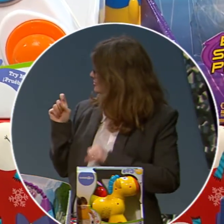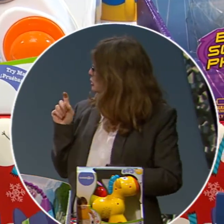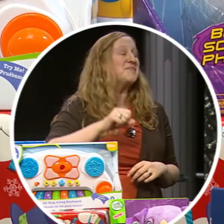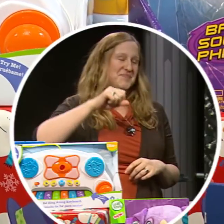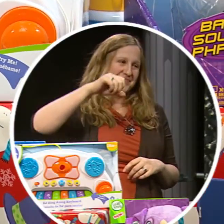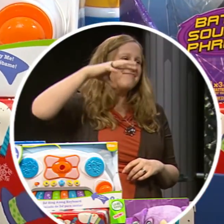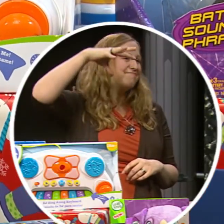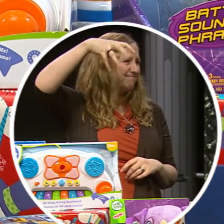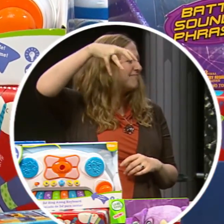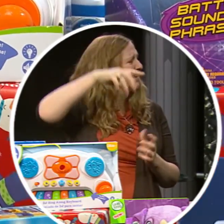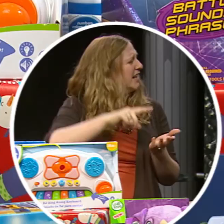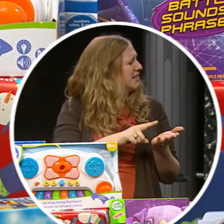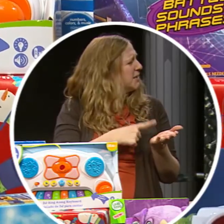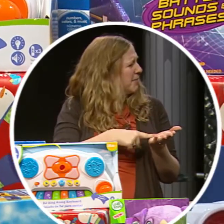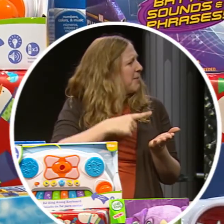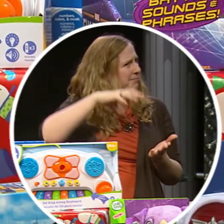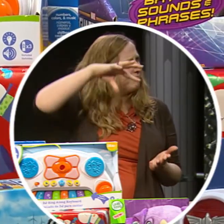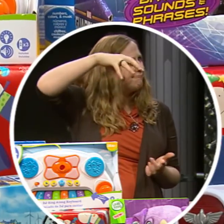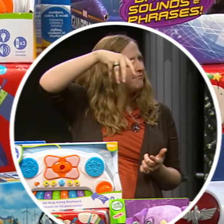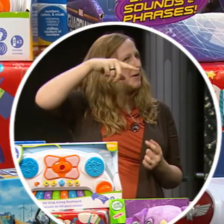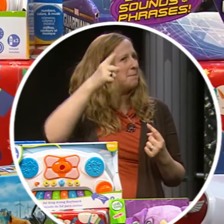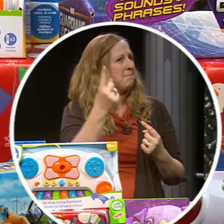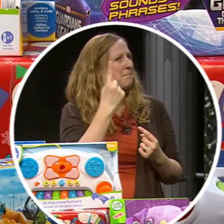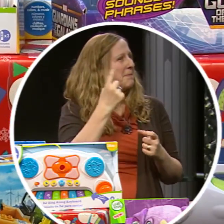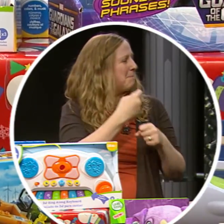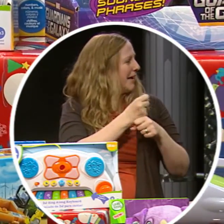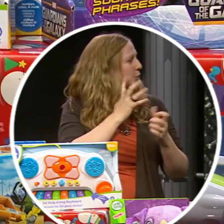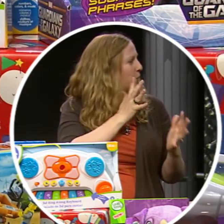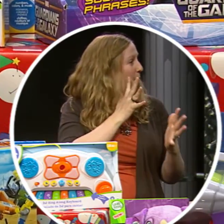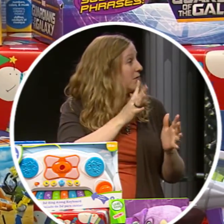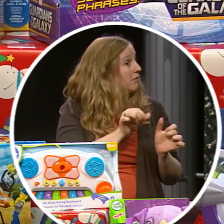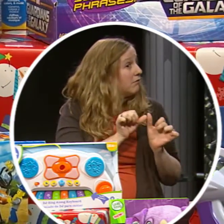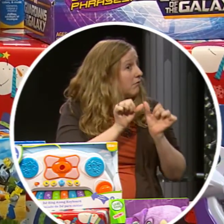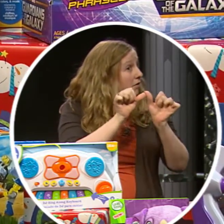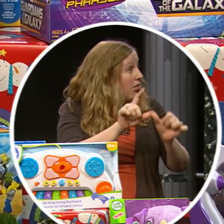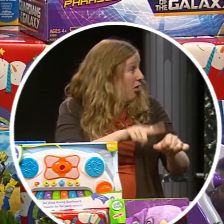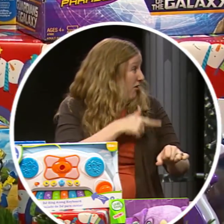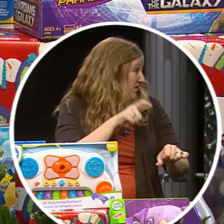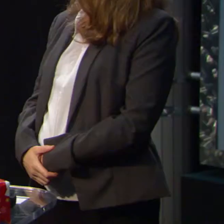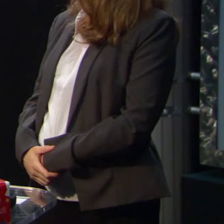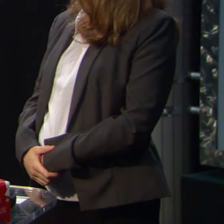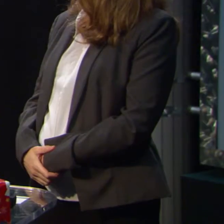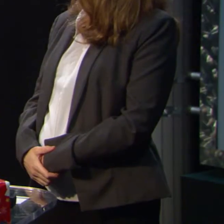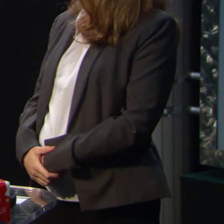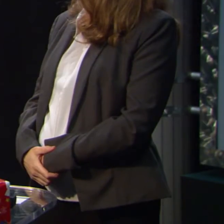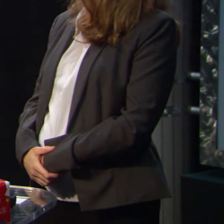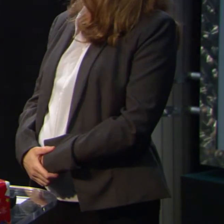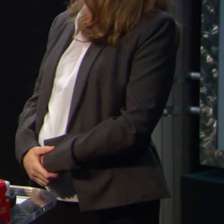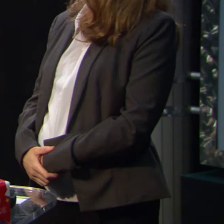Well, you know it can be. Sometimes those mobiles can be just a constant lullaby but